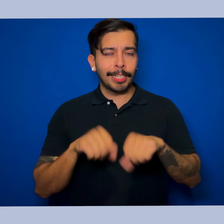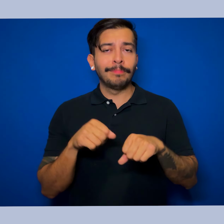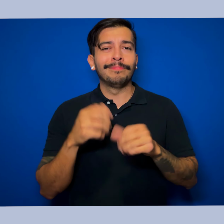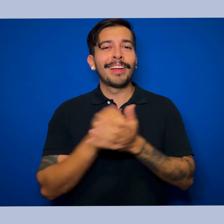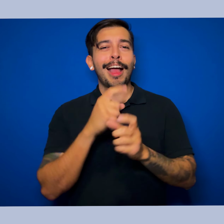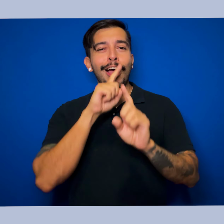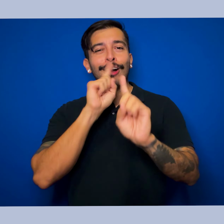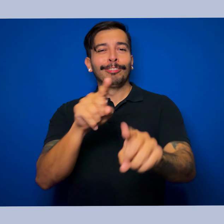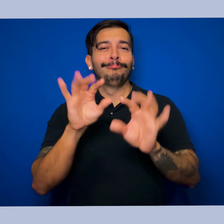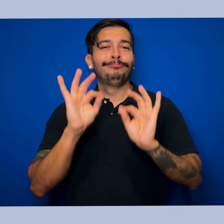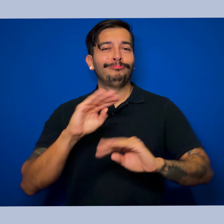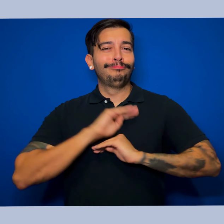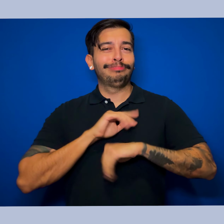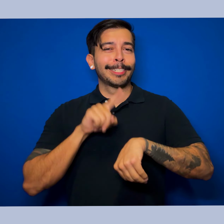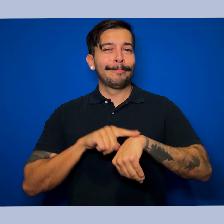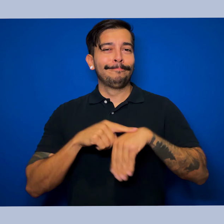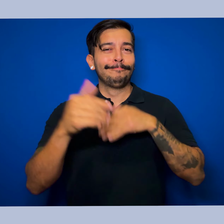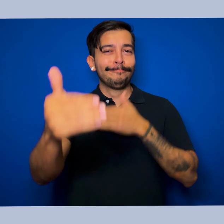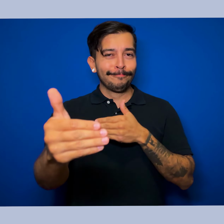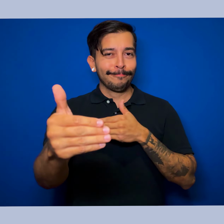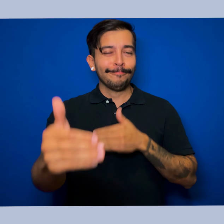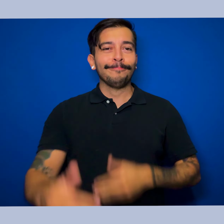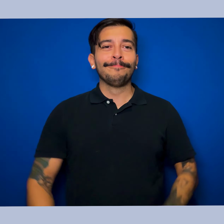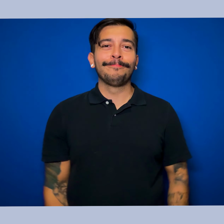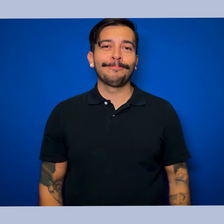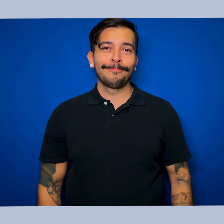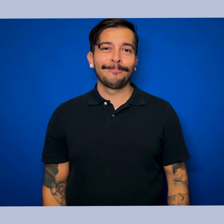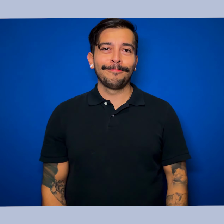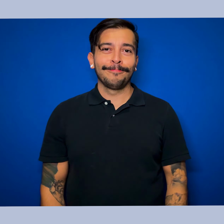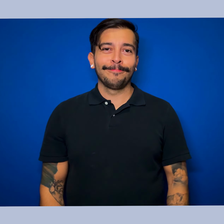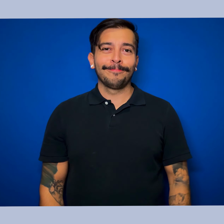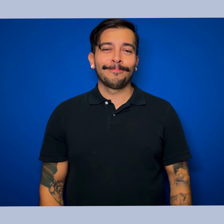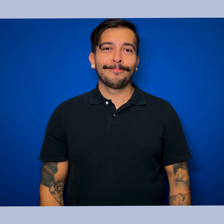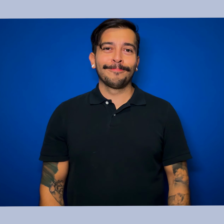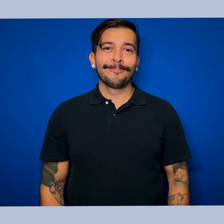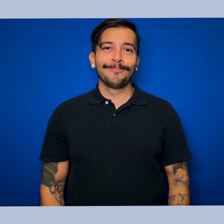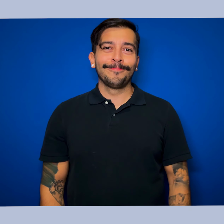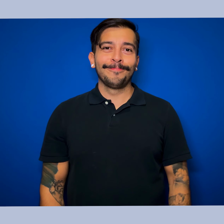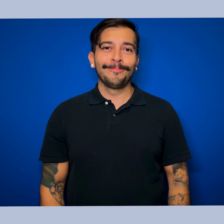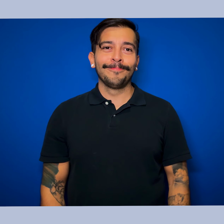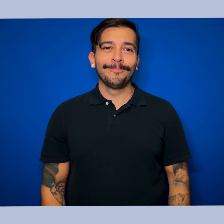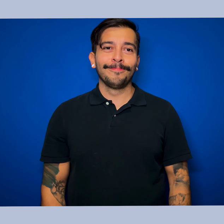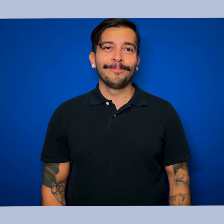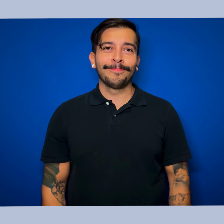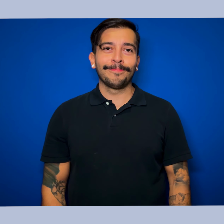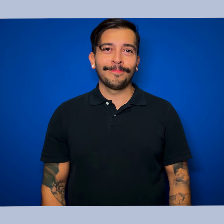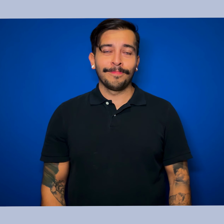so we can give your question the time it deserves.